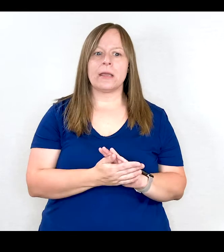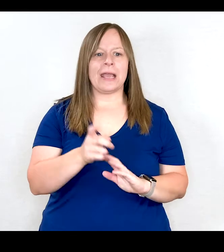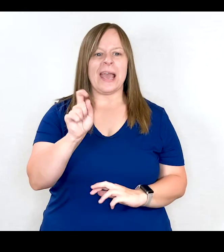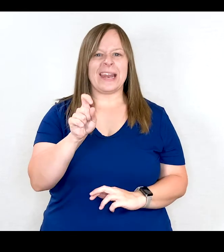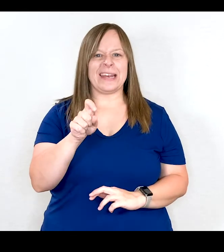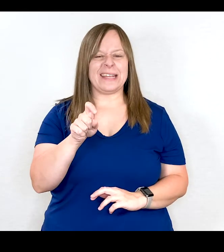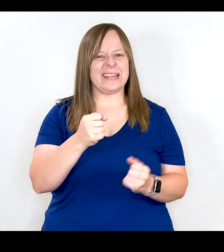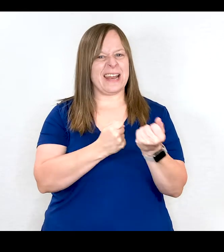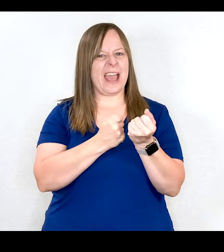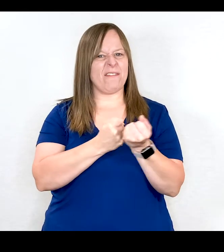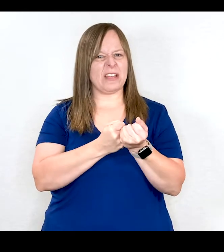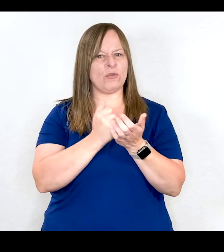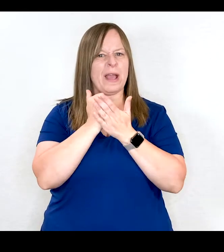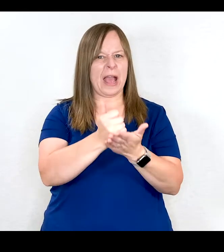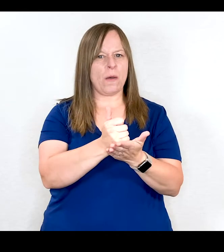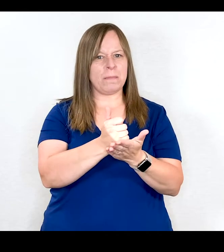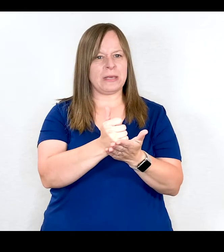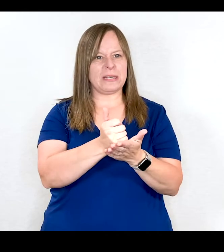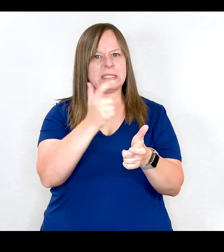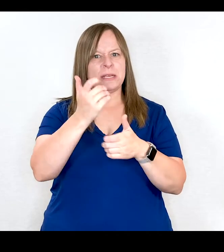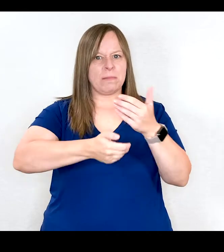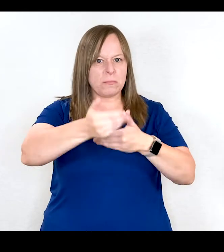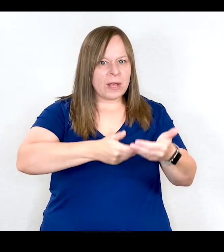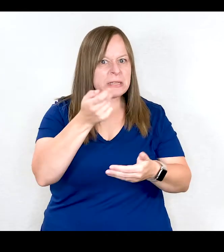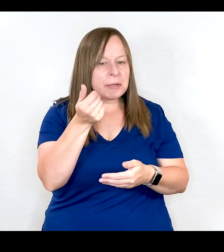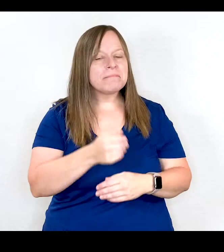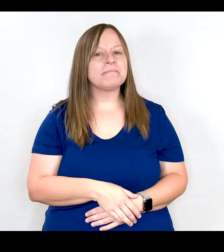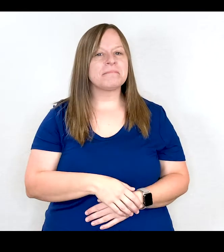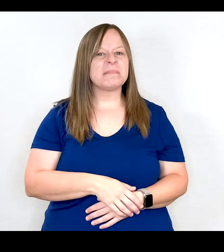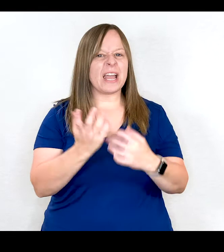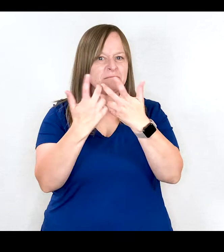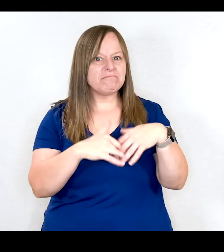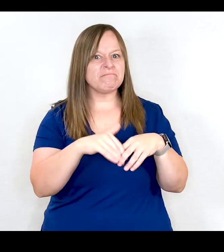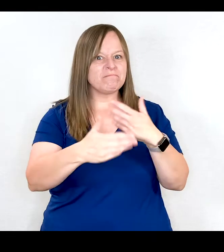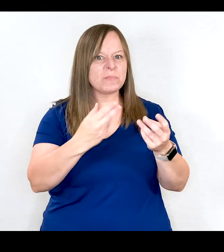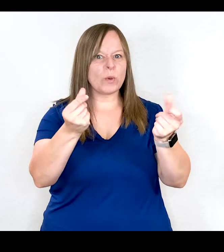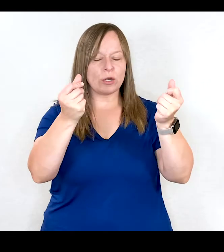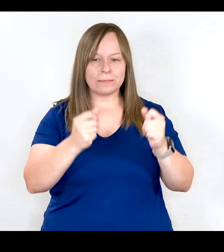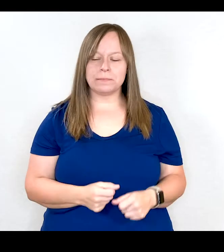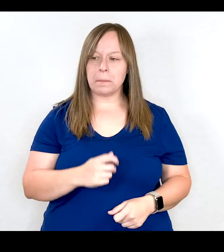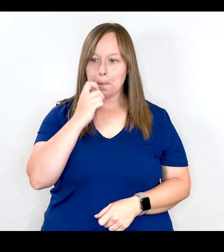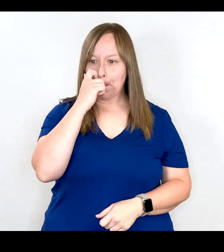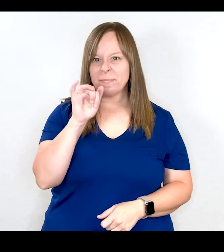And I needed an advocate to help me speed the process up and make things happen quicker.